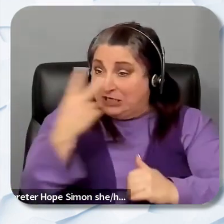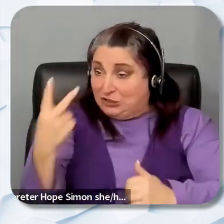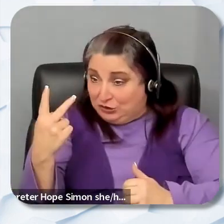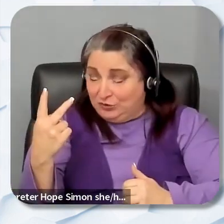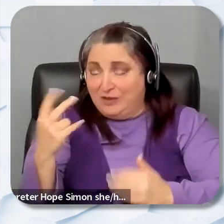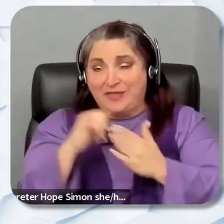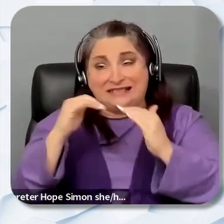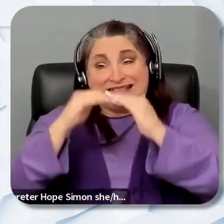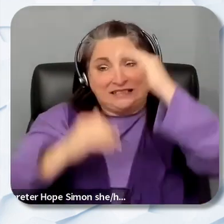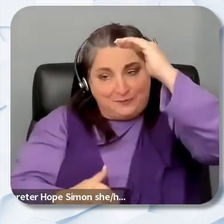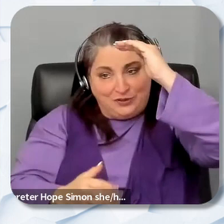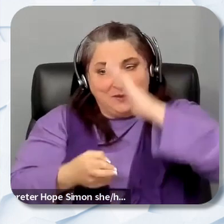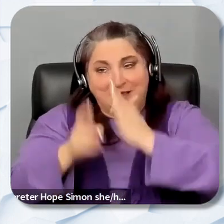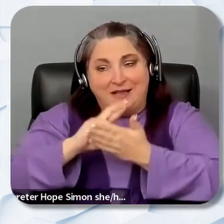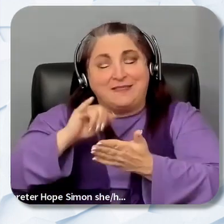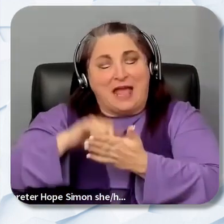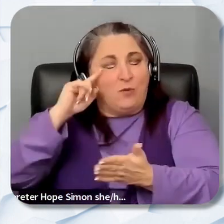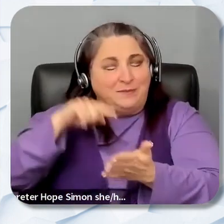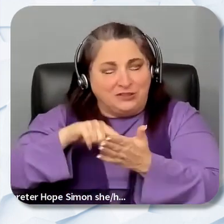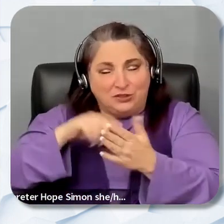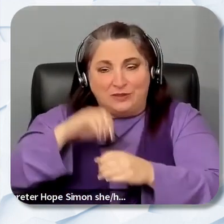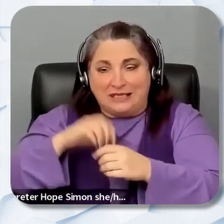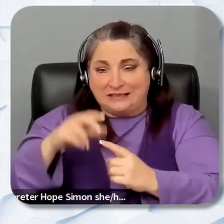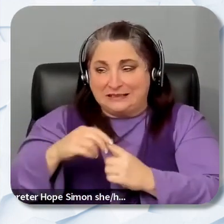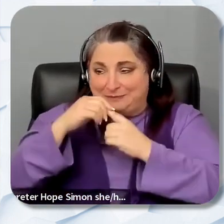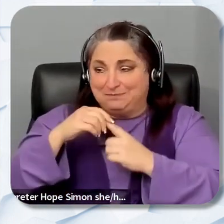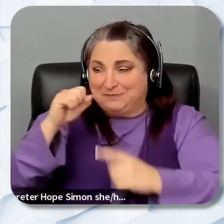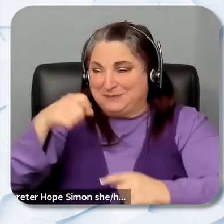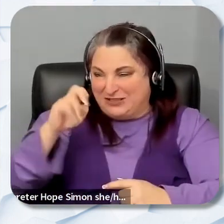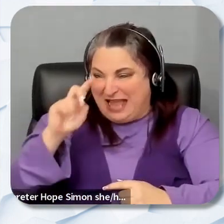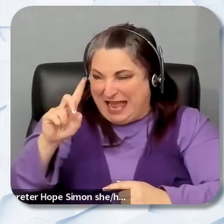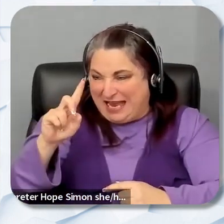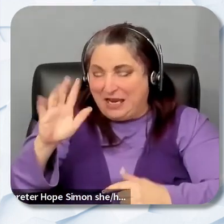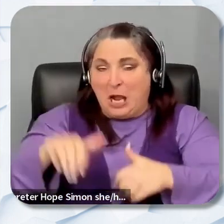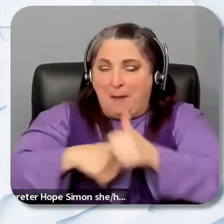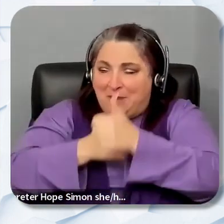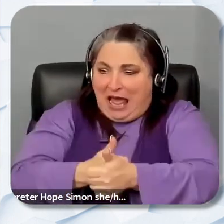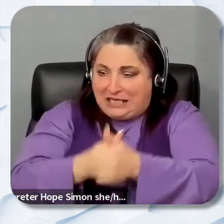which will be due in the Special Education Compliance Monitoring System. We call this